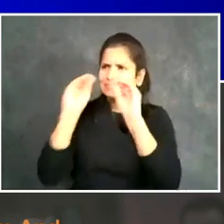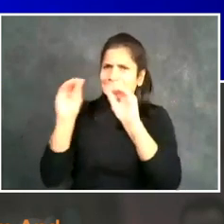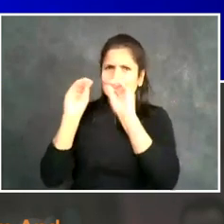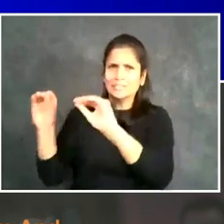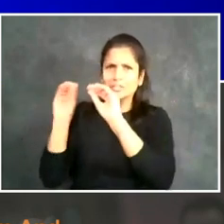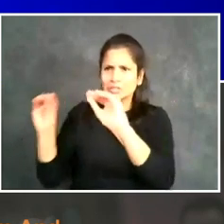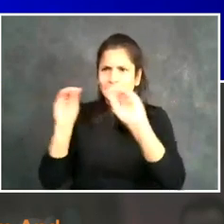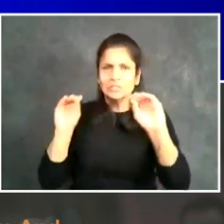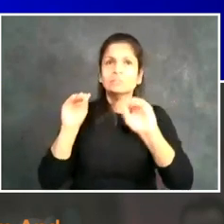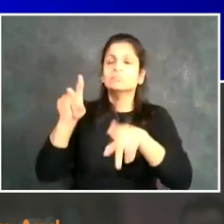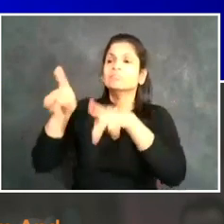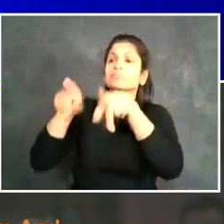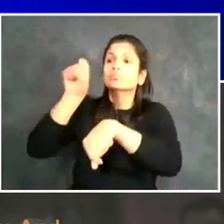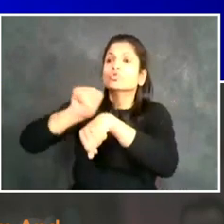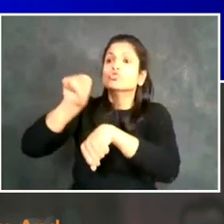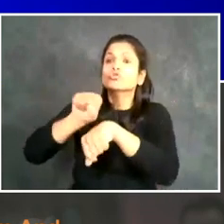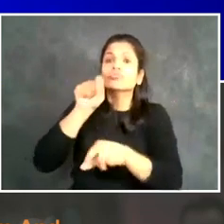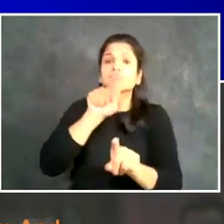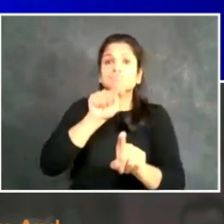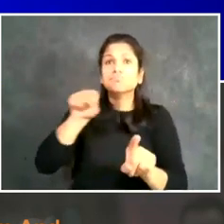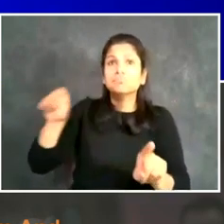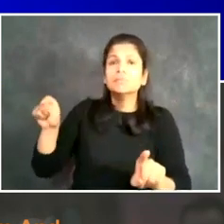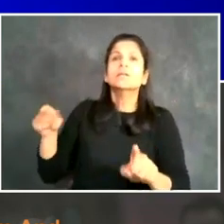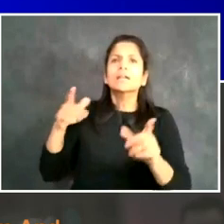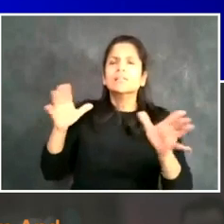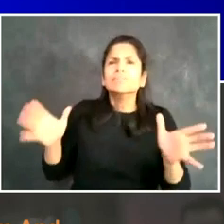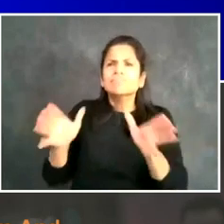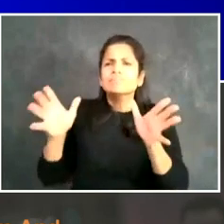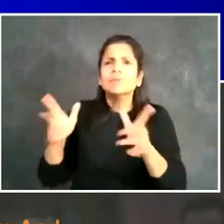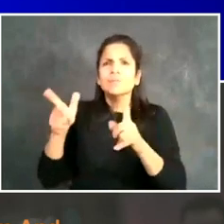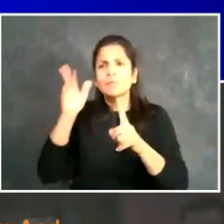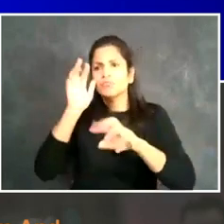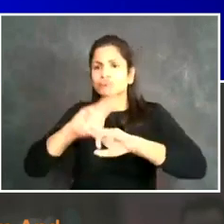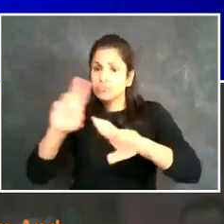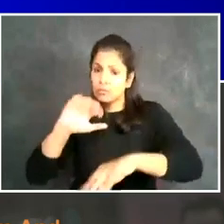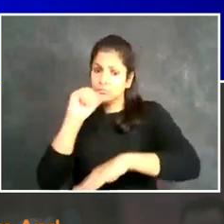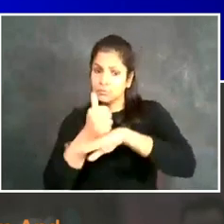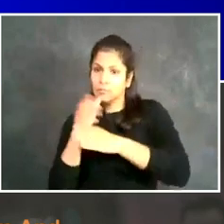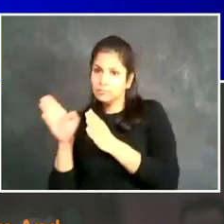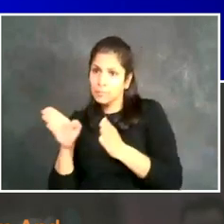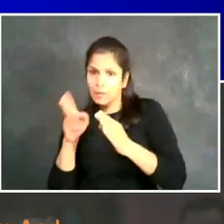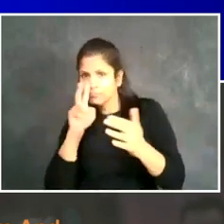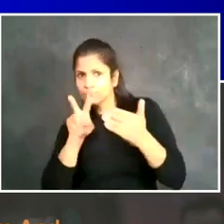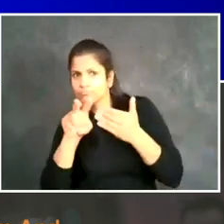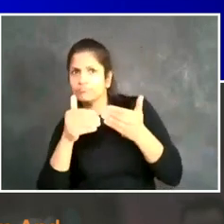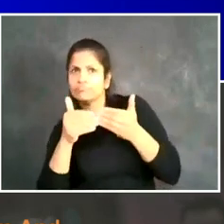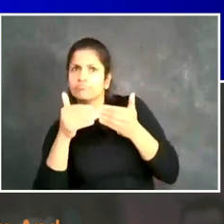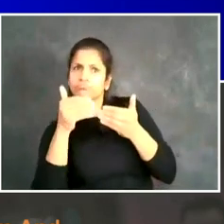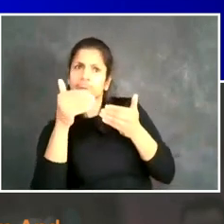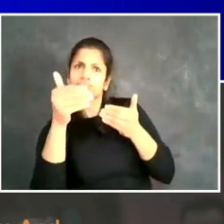AND OTHER RESOURCES WILL BE INCORPORATED INTO OUR HEALTHCARE FACILITIES SO THAT